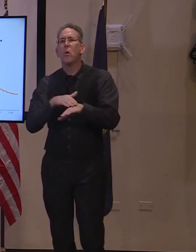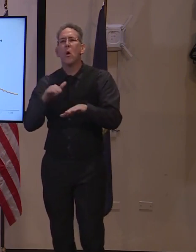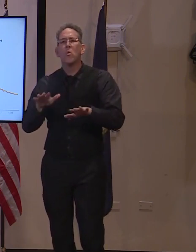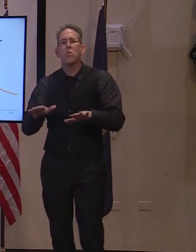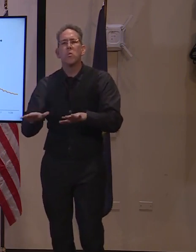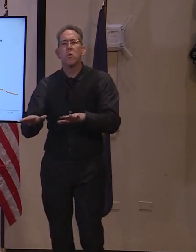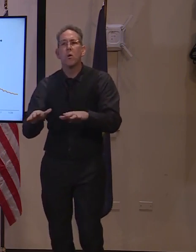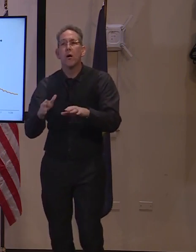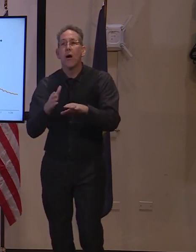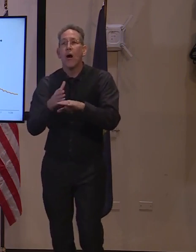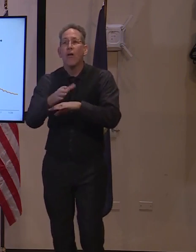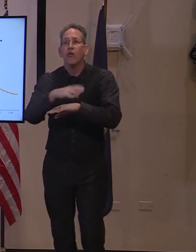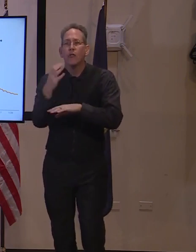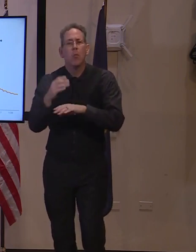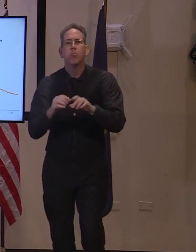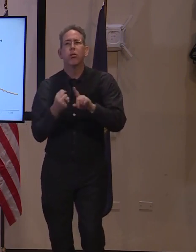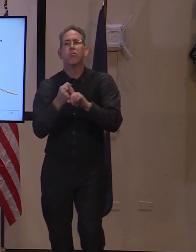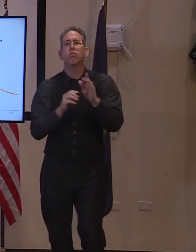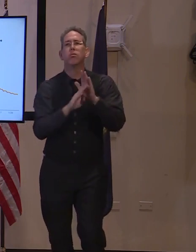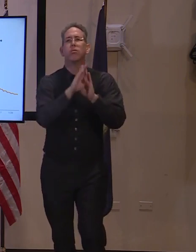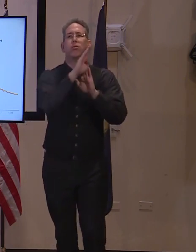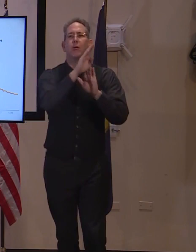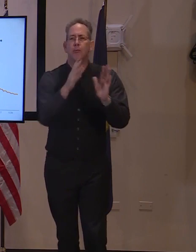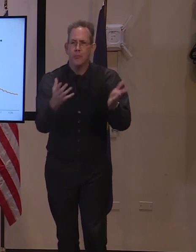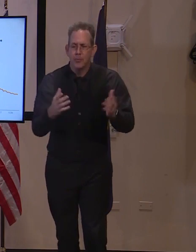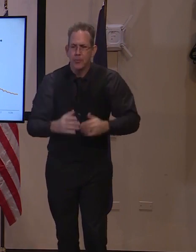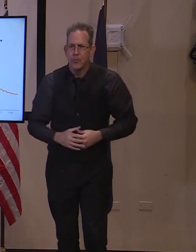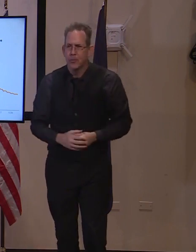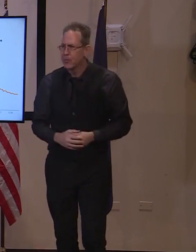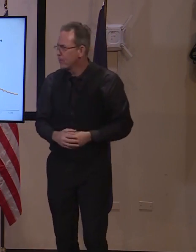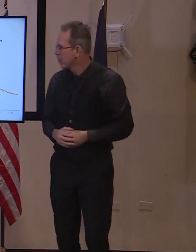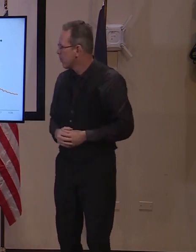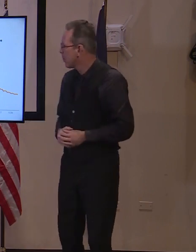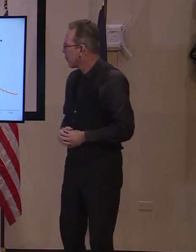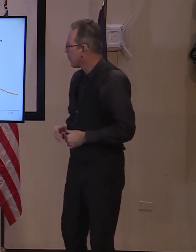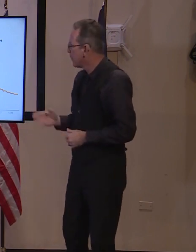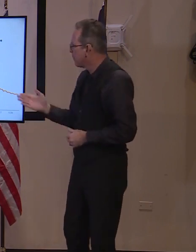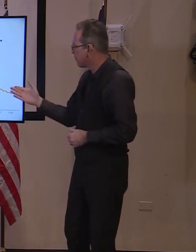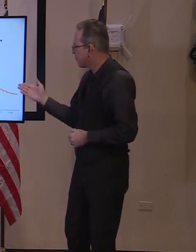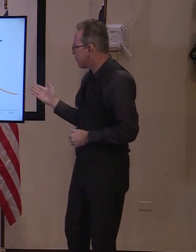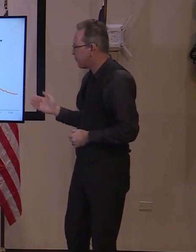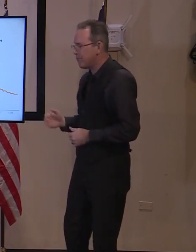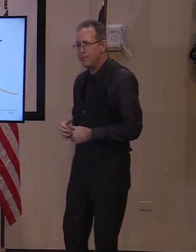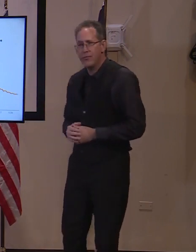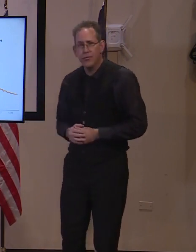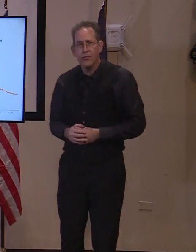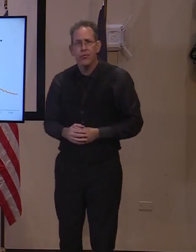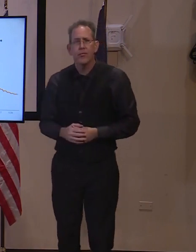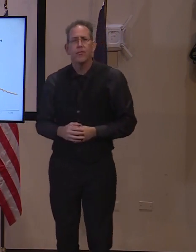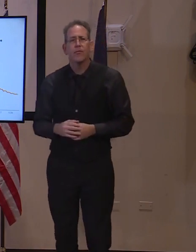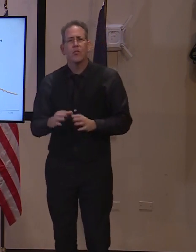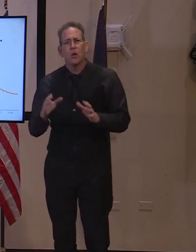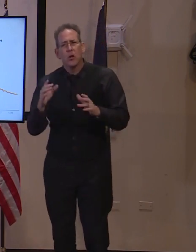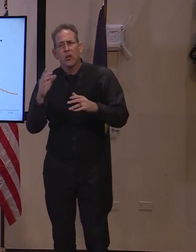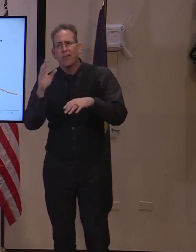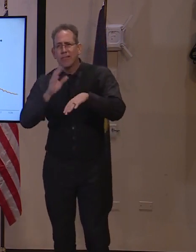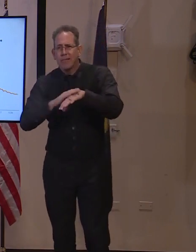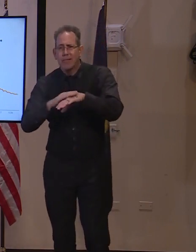saw a larger surge after Thanksgiving, but we still anticipate cases will increase after Christmas and New Year's. So do everything that you can to